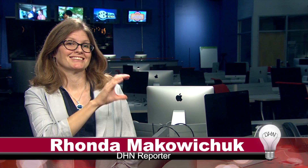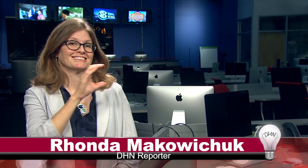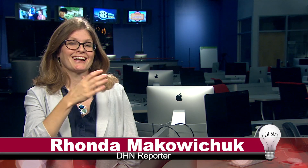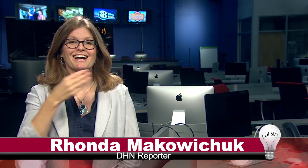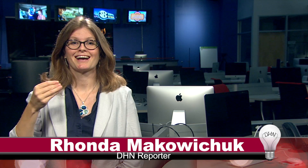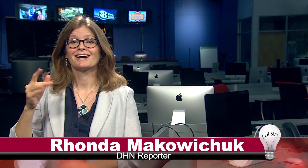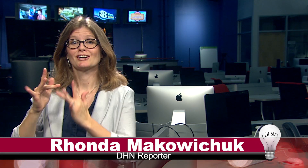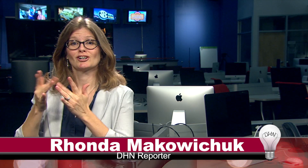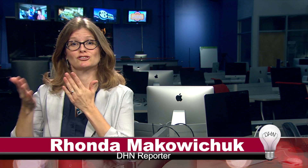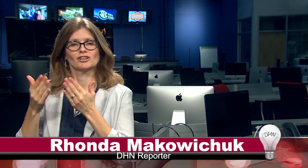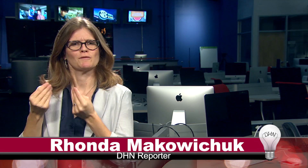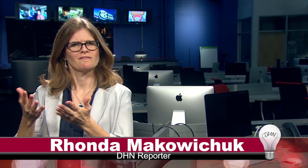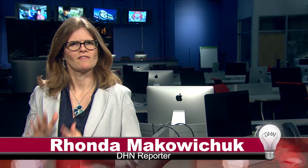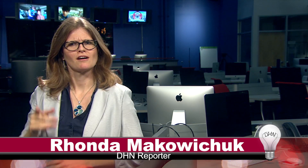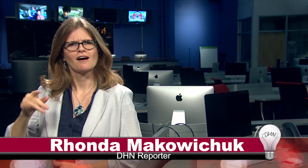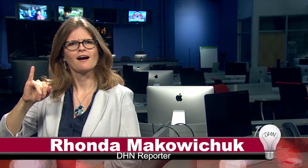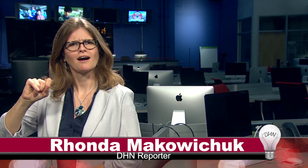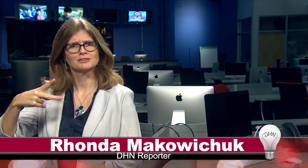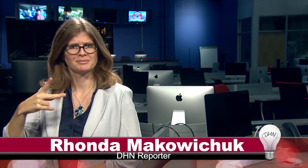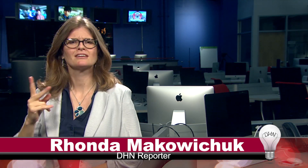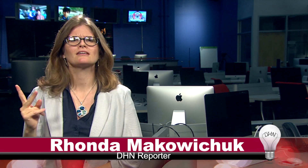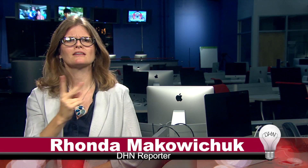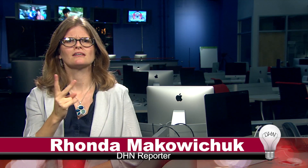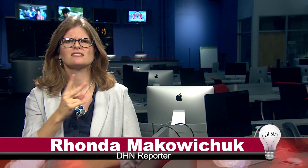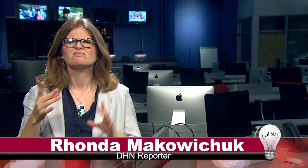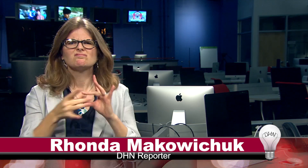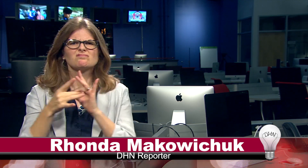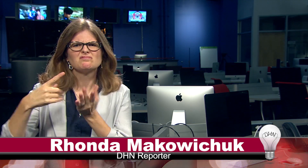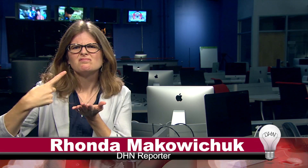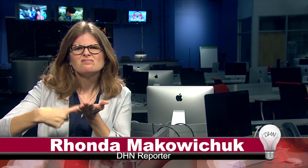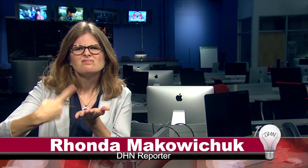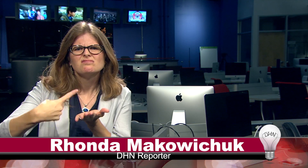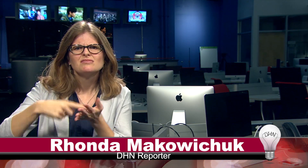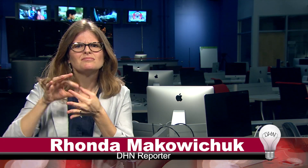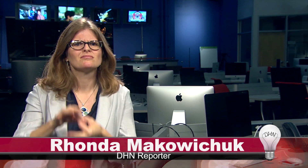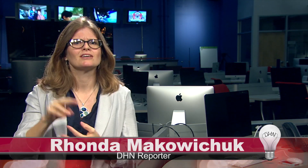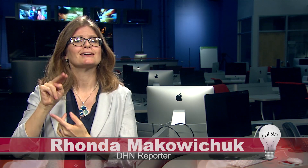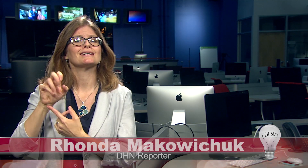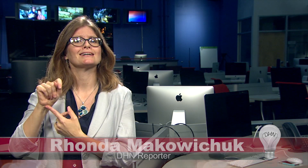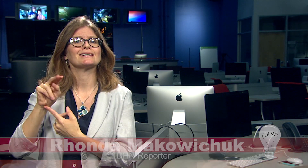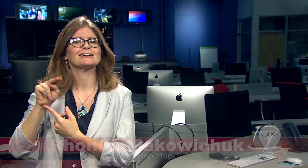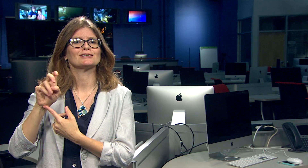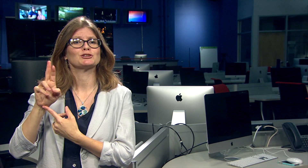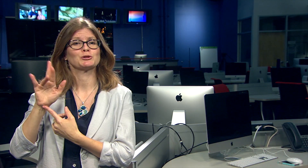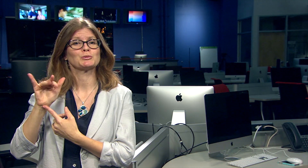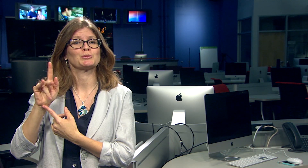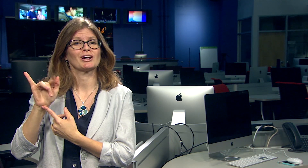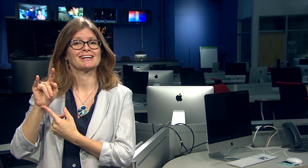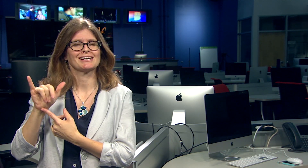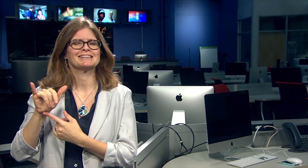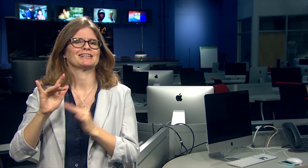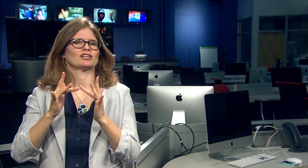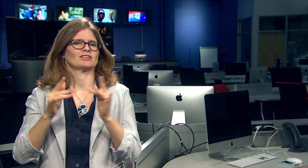The FCC and Internet Service Providers are in the middle of a debate regarding net neutrality.